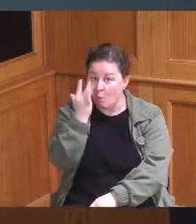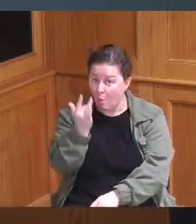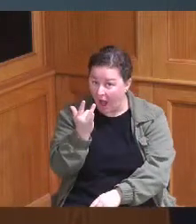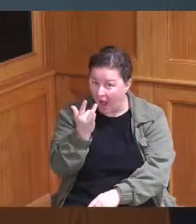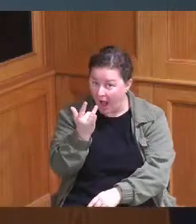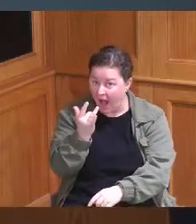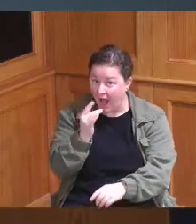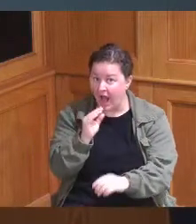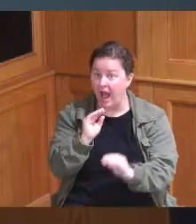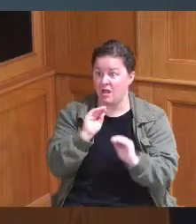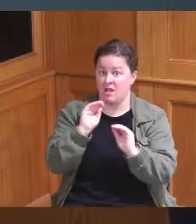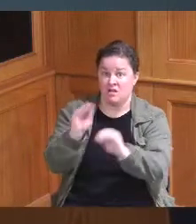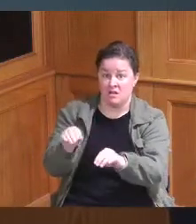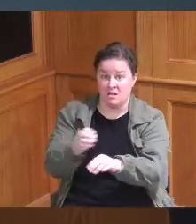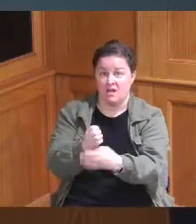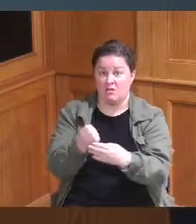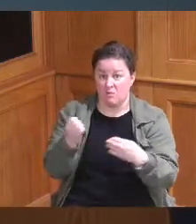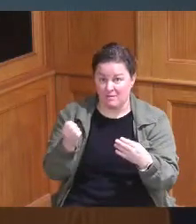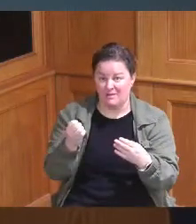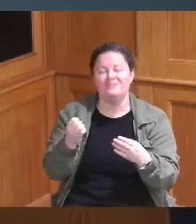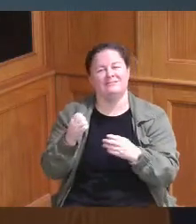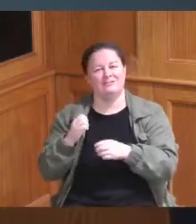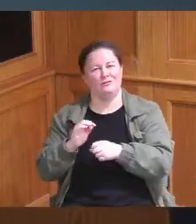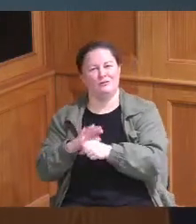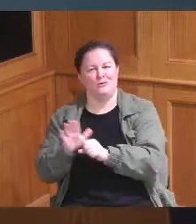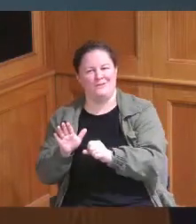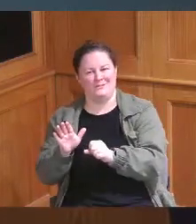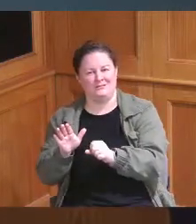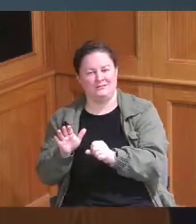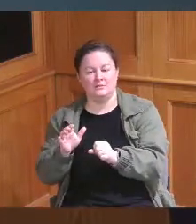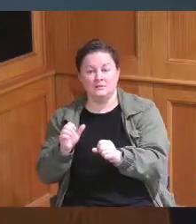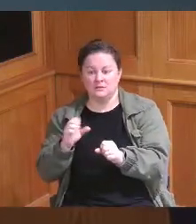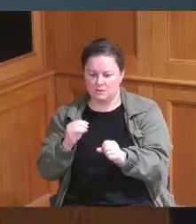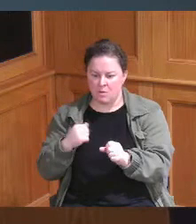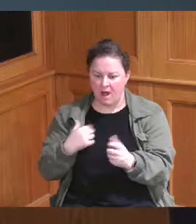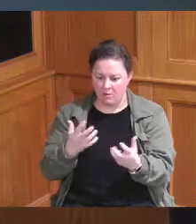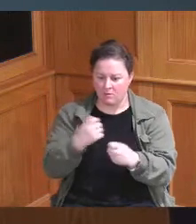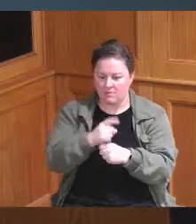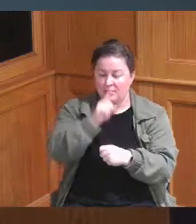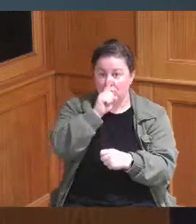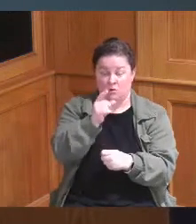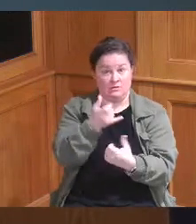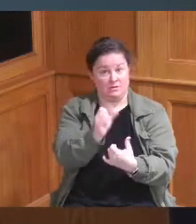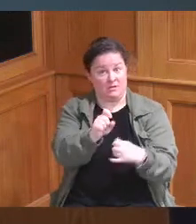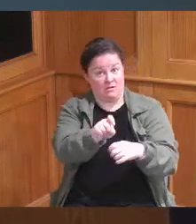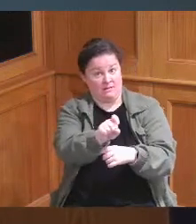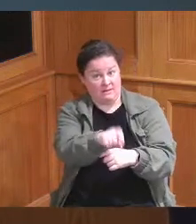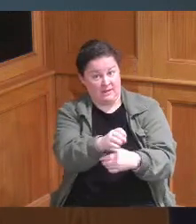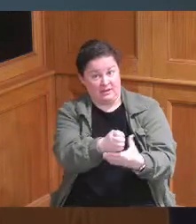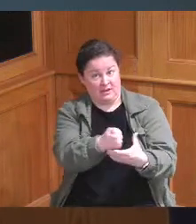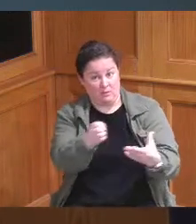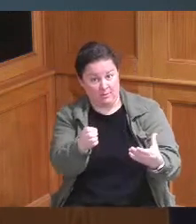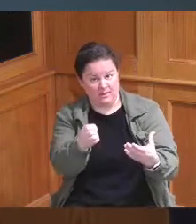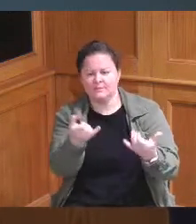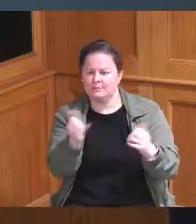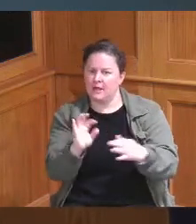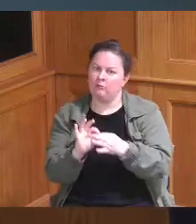this equipment we're doing is still needed still relevant and still fits the need and then I also